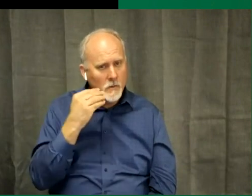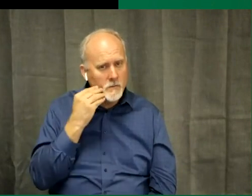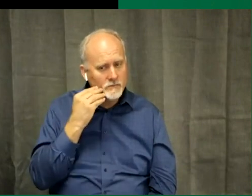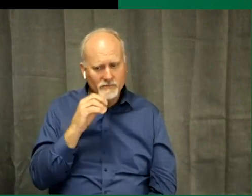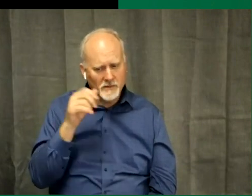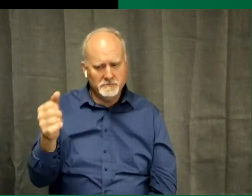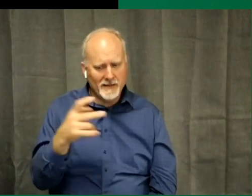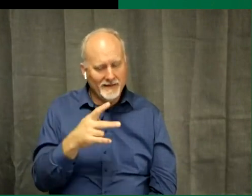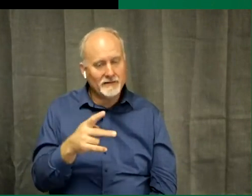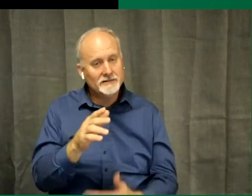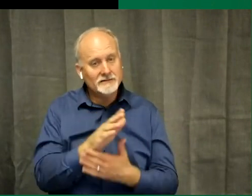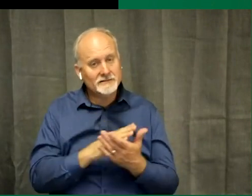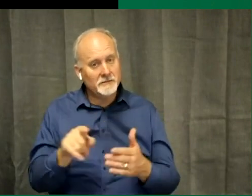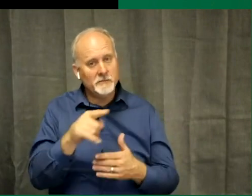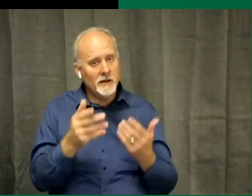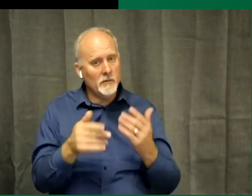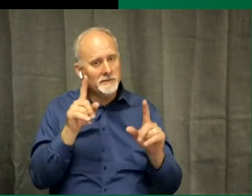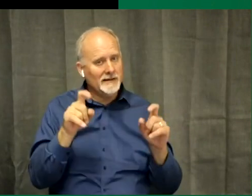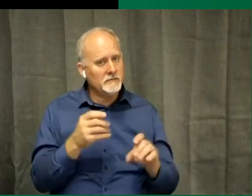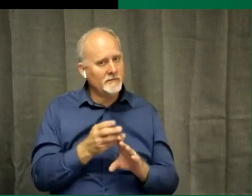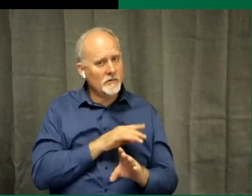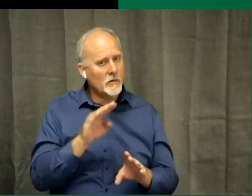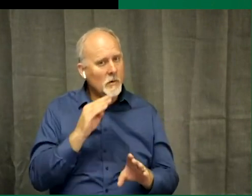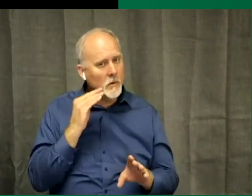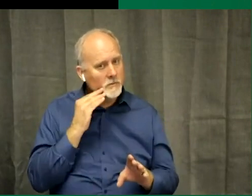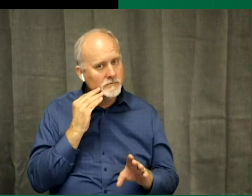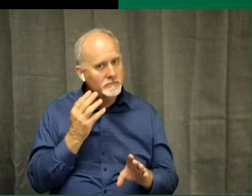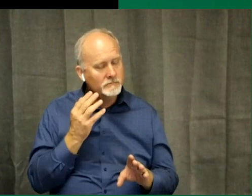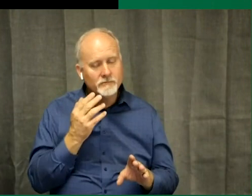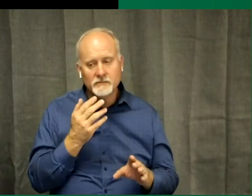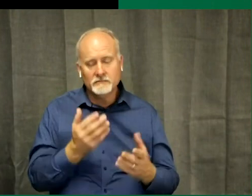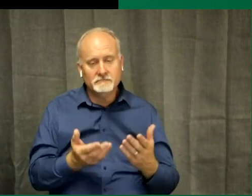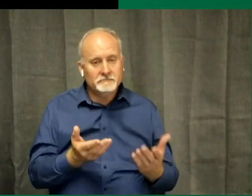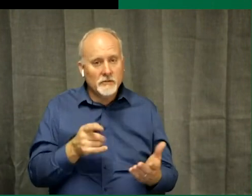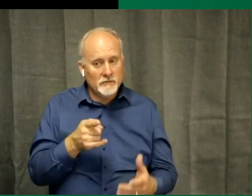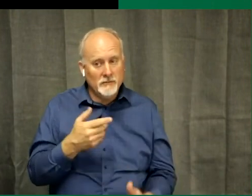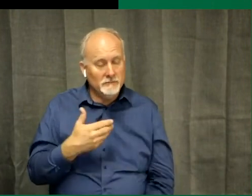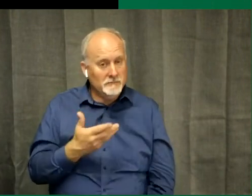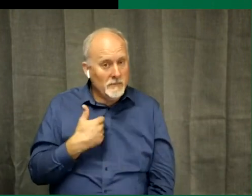i know some of you may want to be tested before you go home for example you might have a a parent